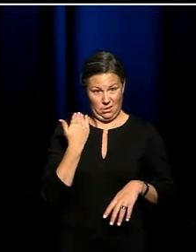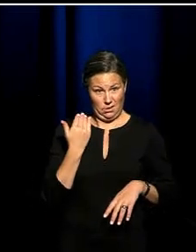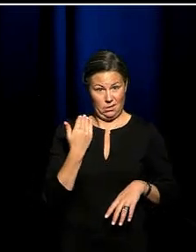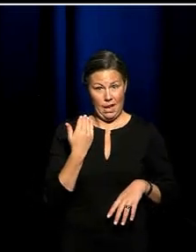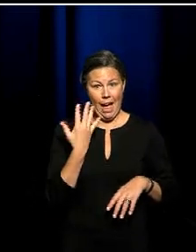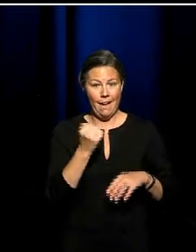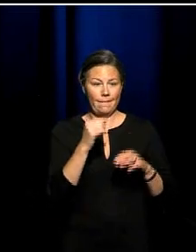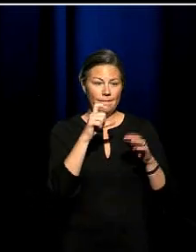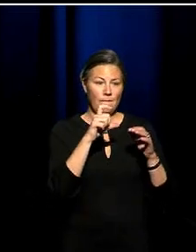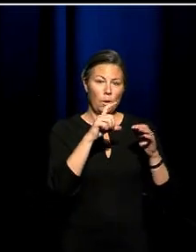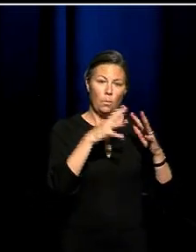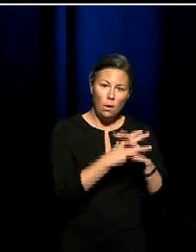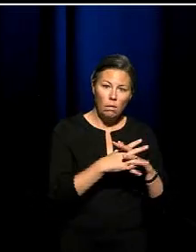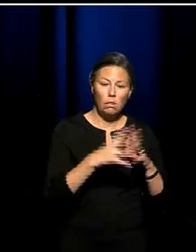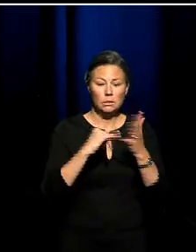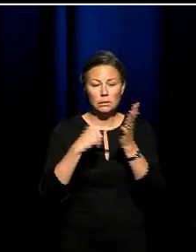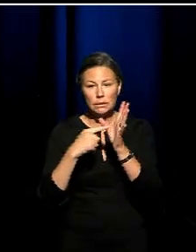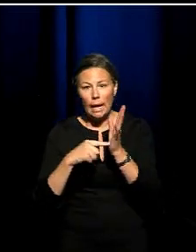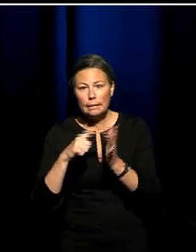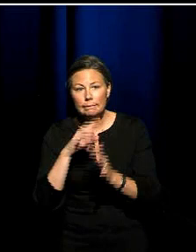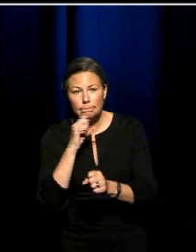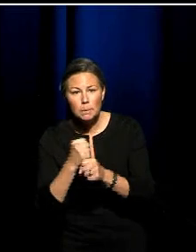Commonwealth and State parliamentary committees, the Productivity Commission